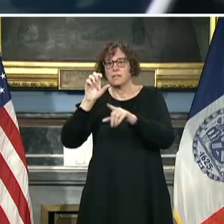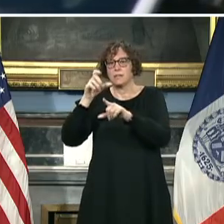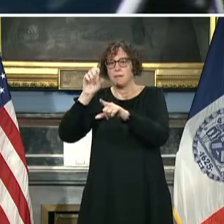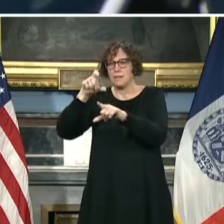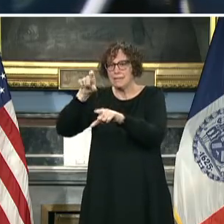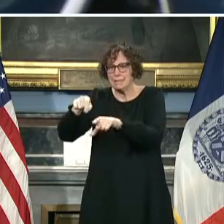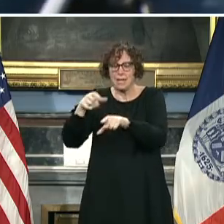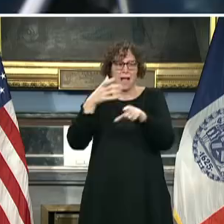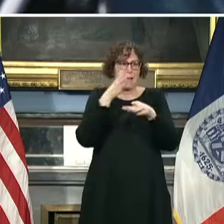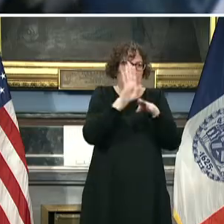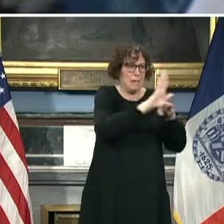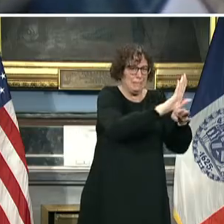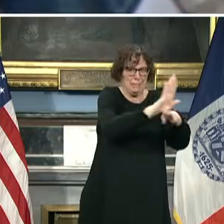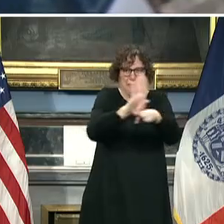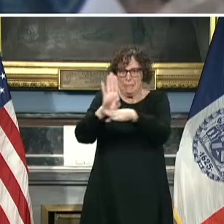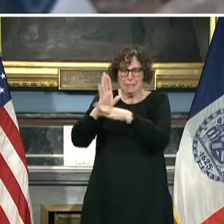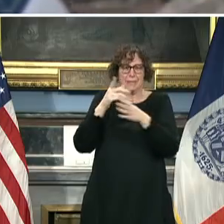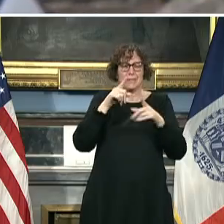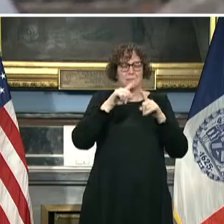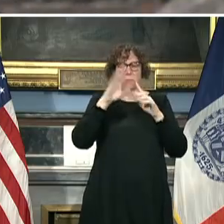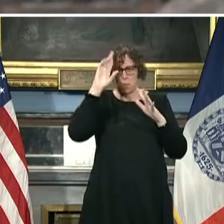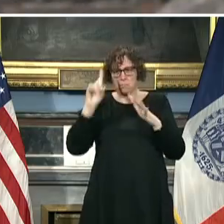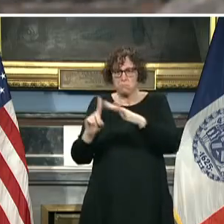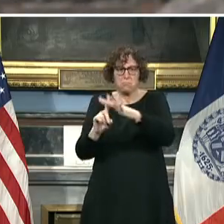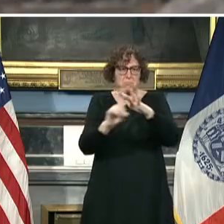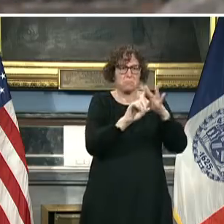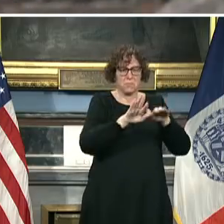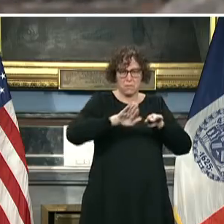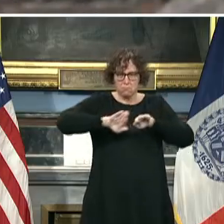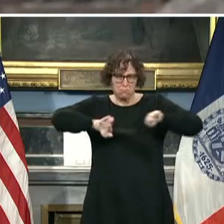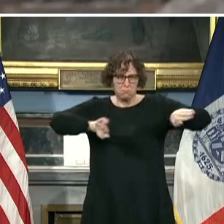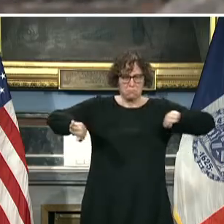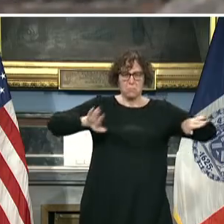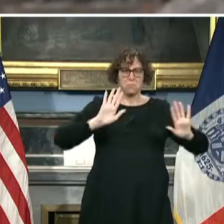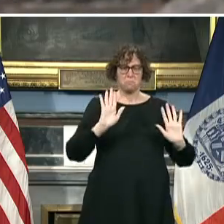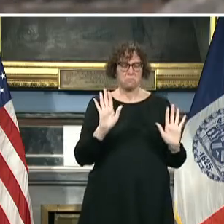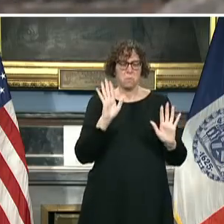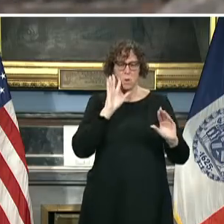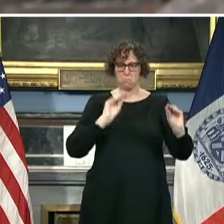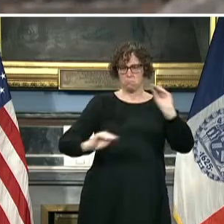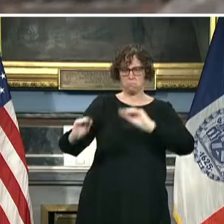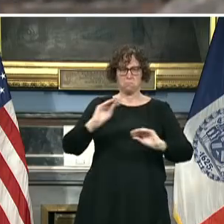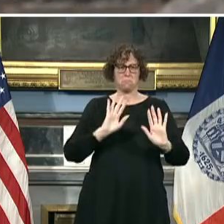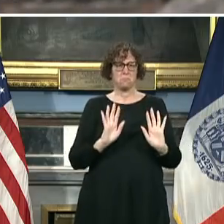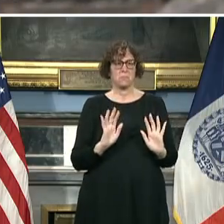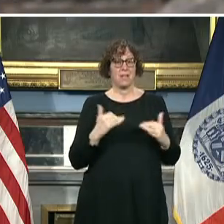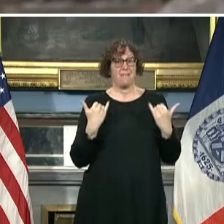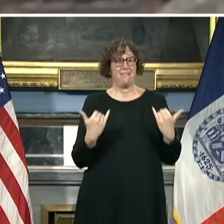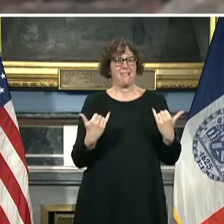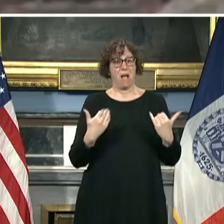COMPLIANCE PROBLEM. WE SEE A FEW HOT SPOTS AND PLACES WHERE WE EDNE TO DO EXTRA WARNINGS AND ENFORCEM ENT,